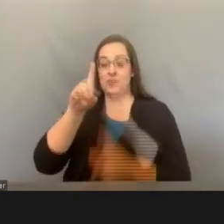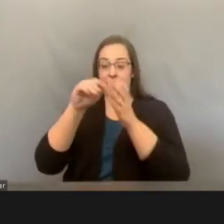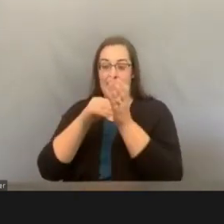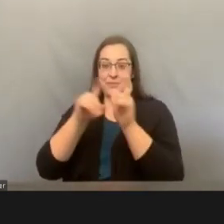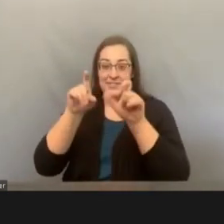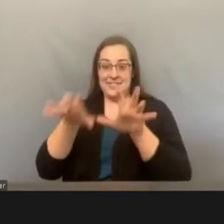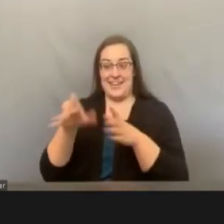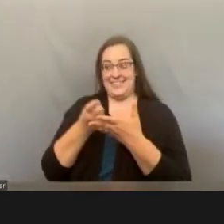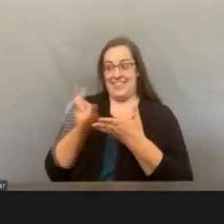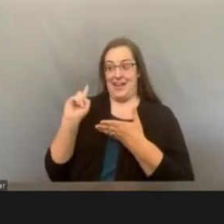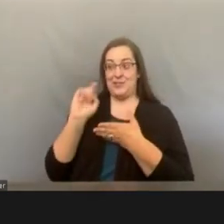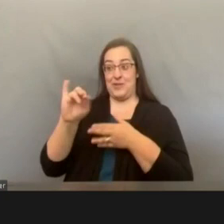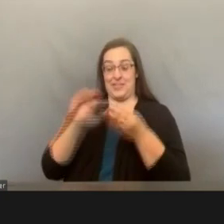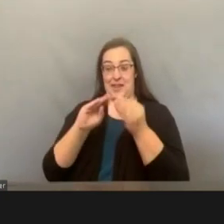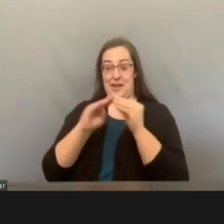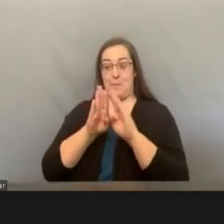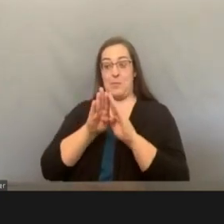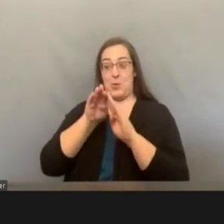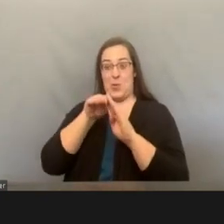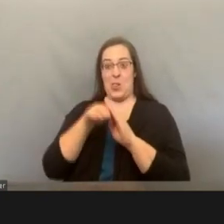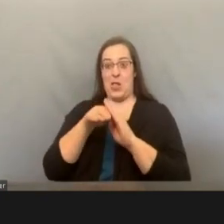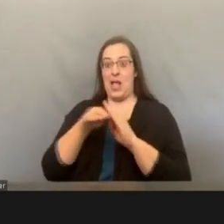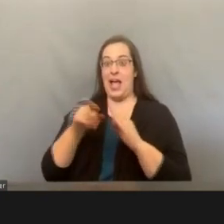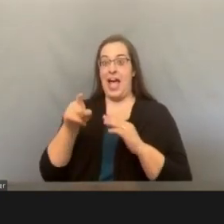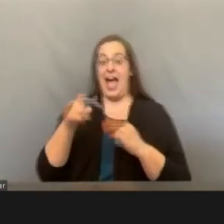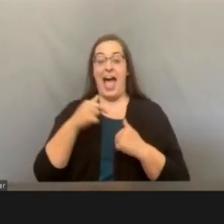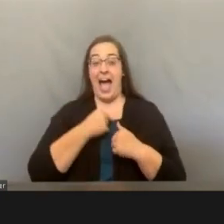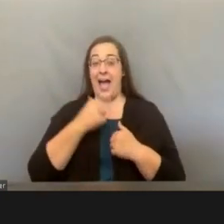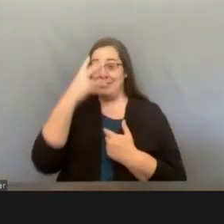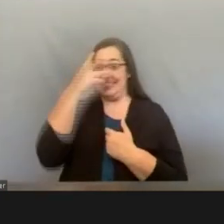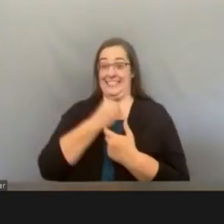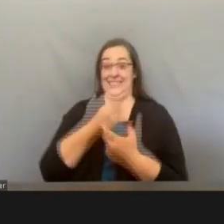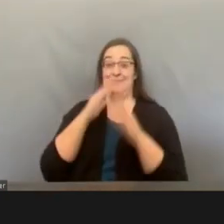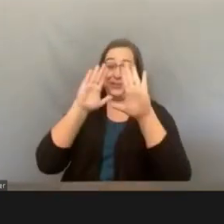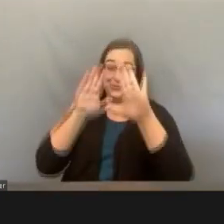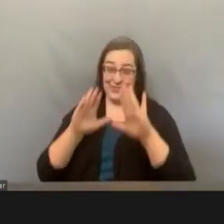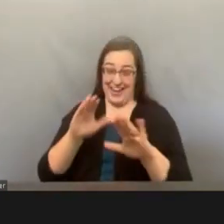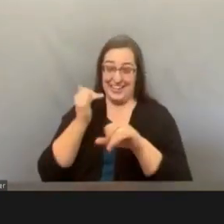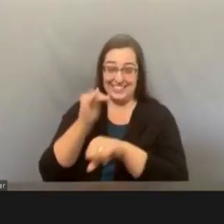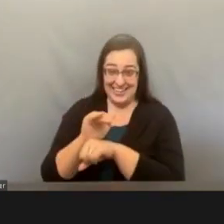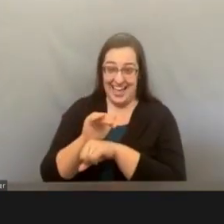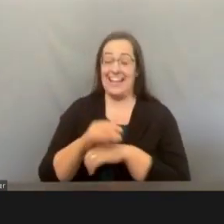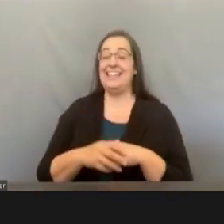KNOW WERE NOT TESTING OUR WHOLE CITY. IF WE HAD GIVEN 200,000 TESTS IN